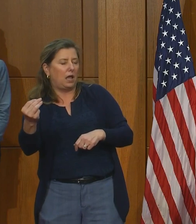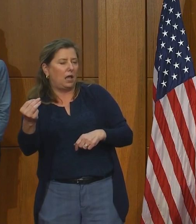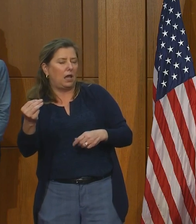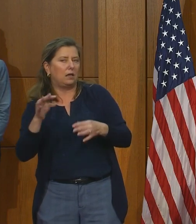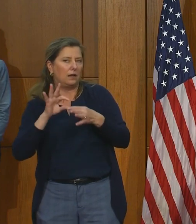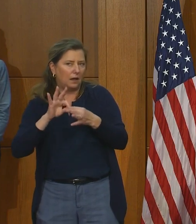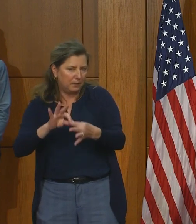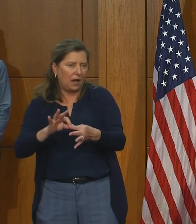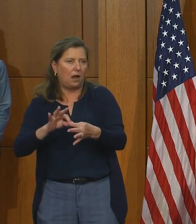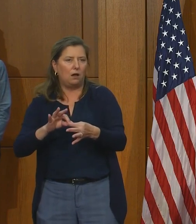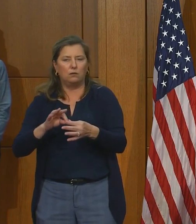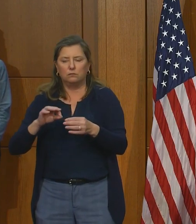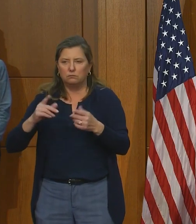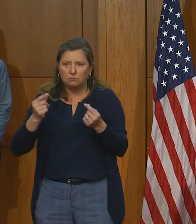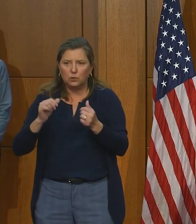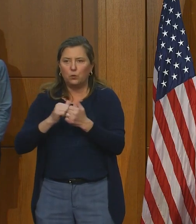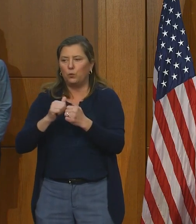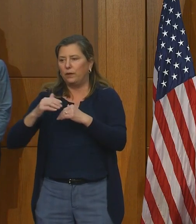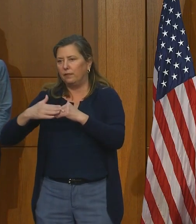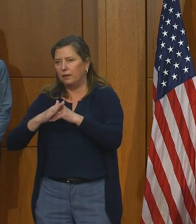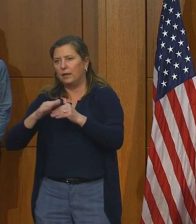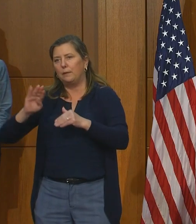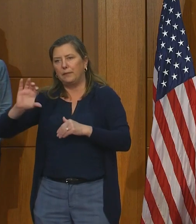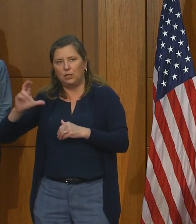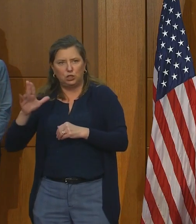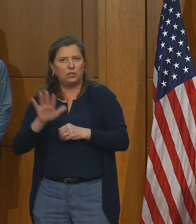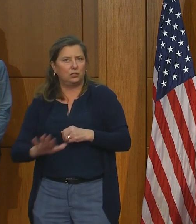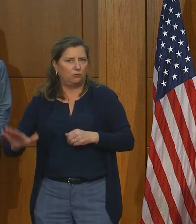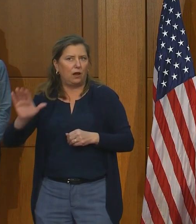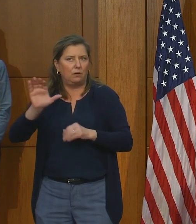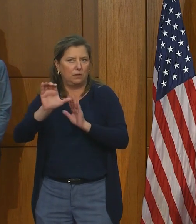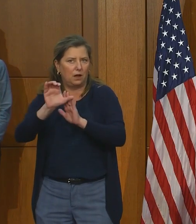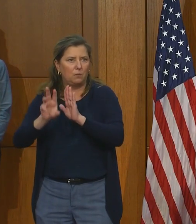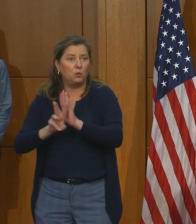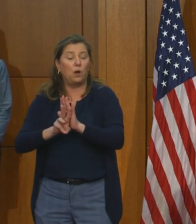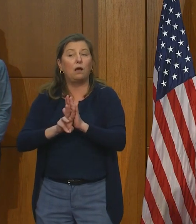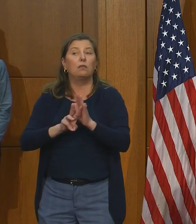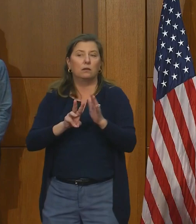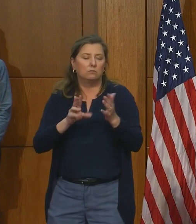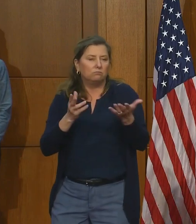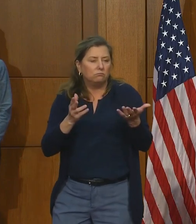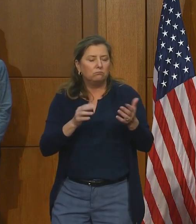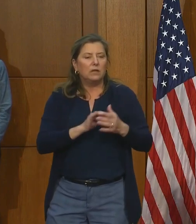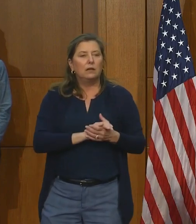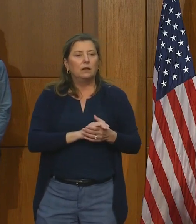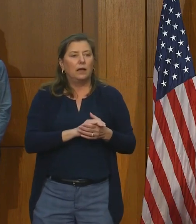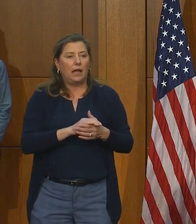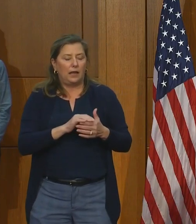TO MAKE AN ANNOUNCEMENT- PROBABLY ON ON MONDAY- REGARD